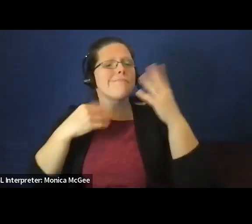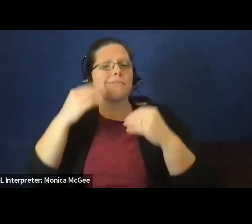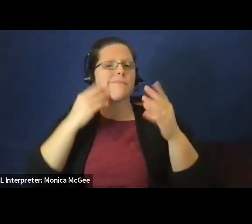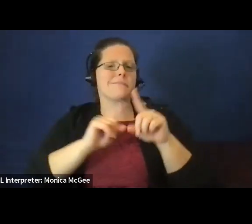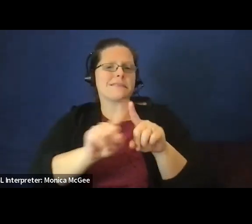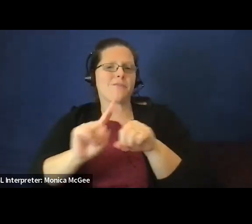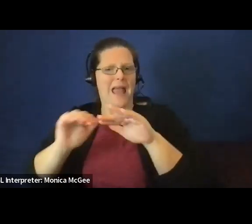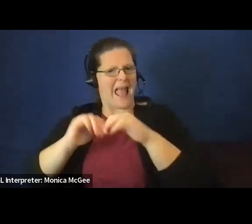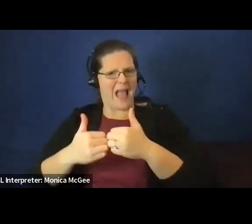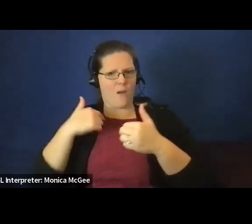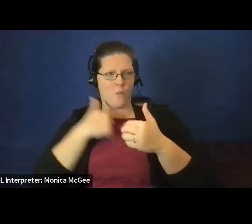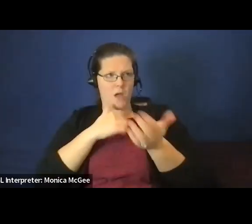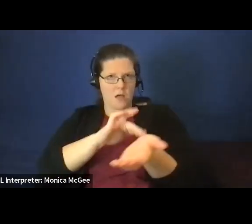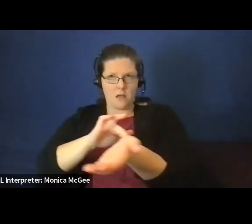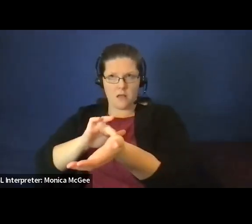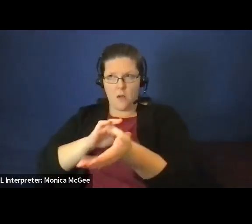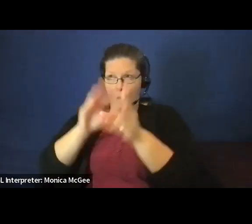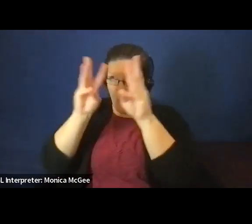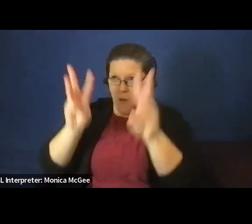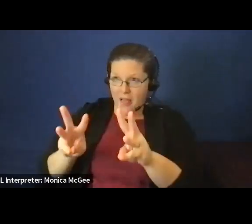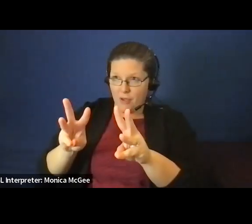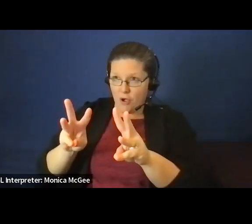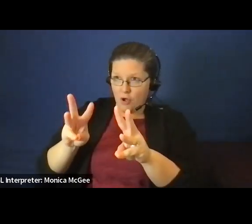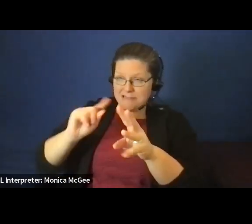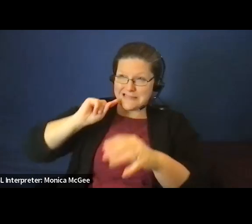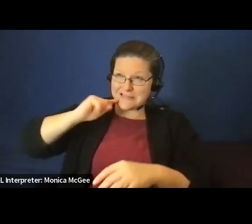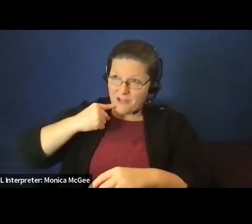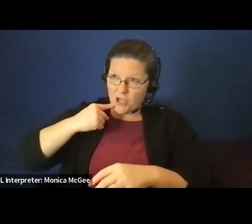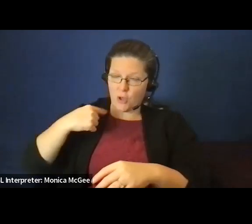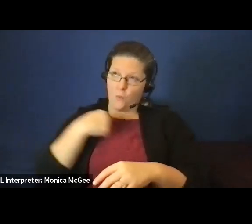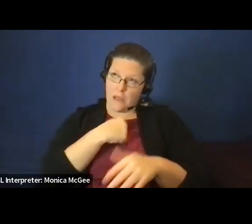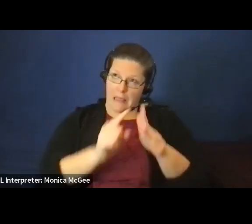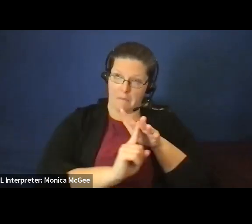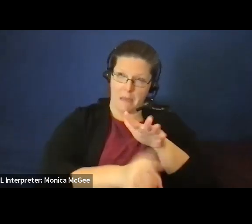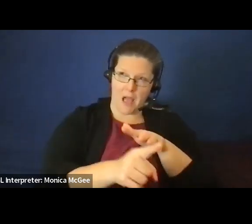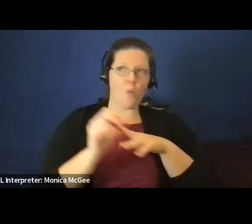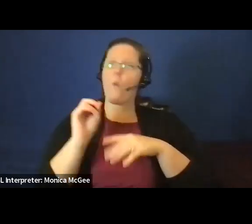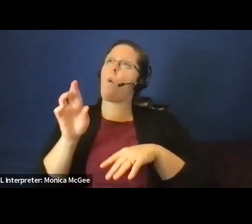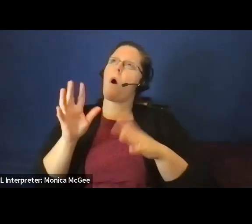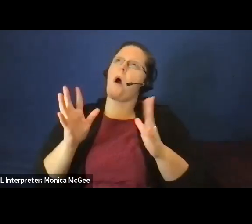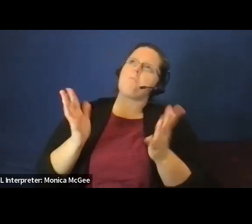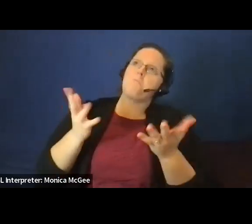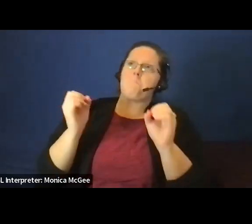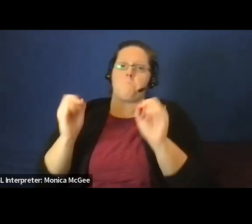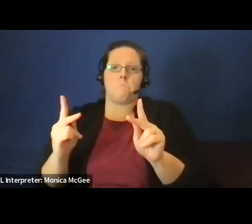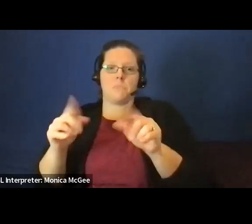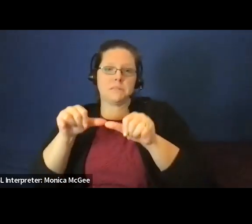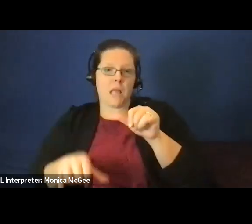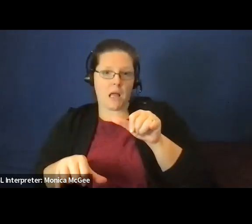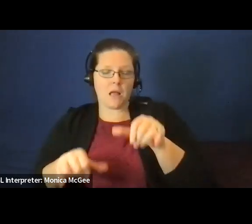in your backyard. So what we know is